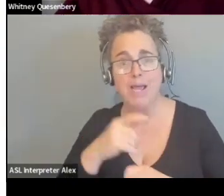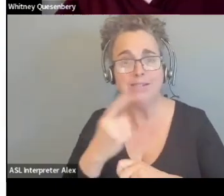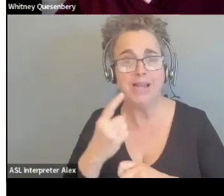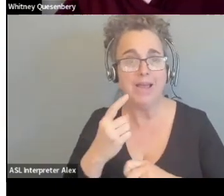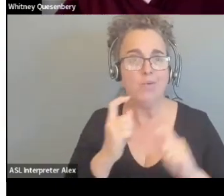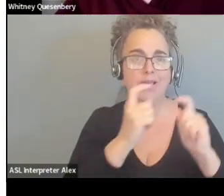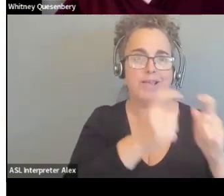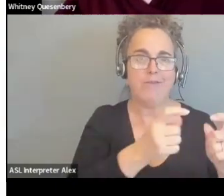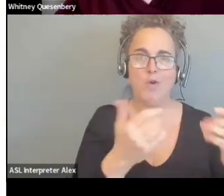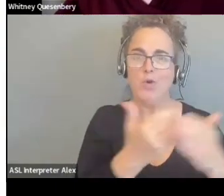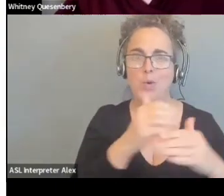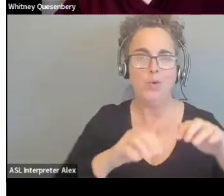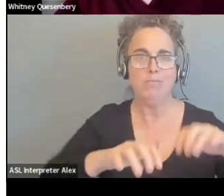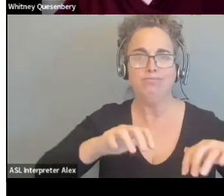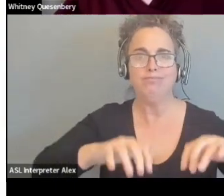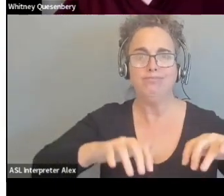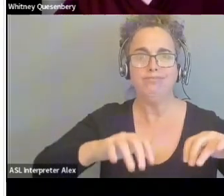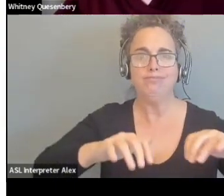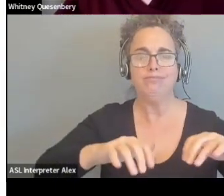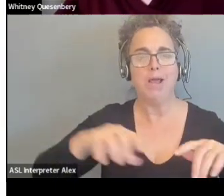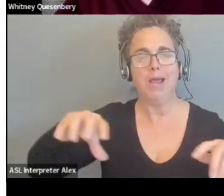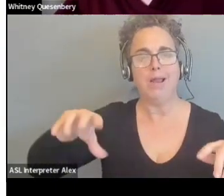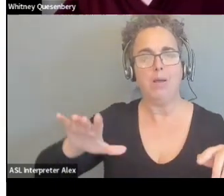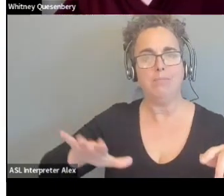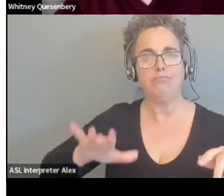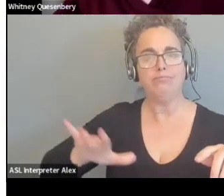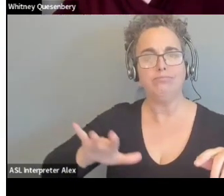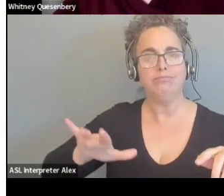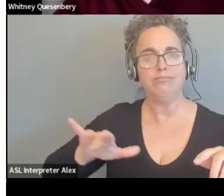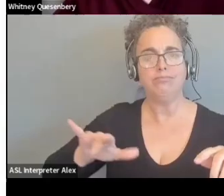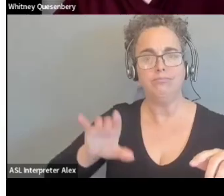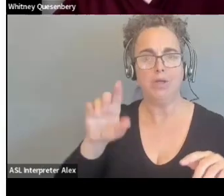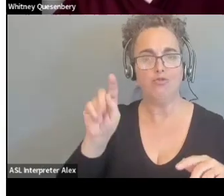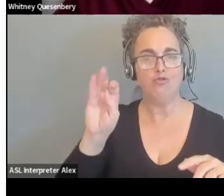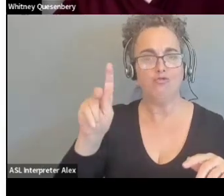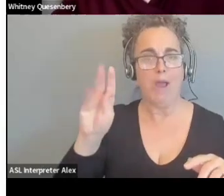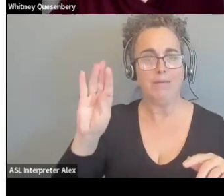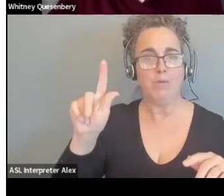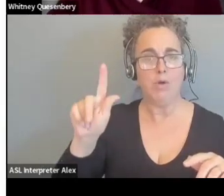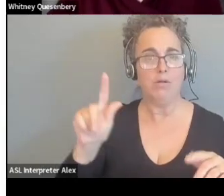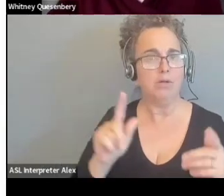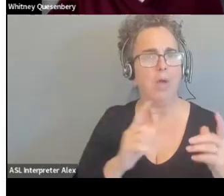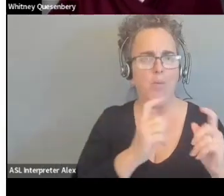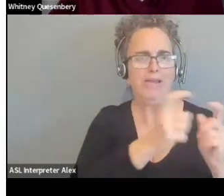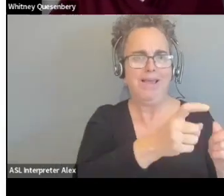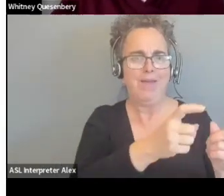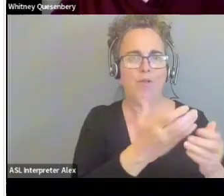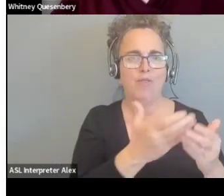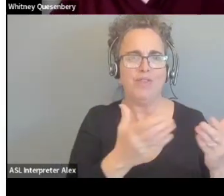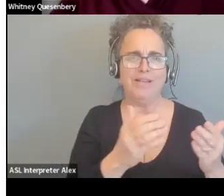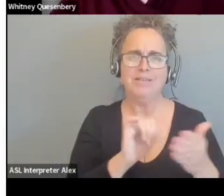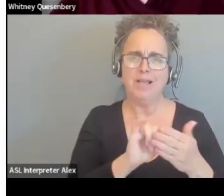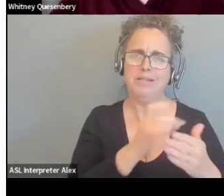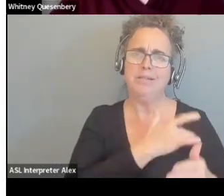and some of the things that we learned people used for assistive technology. And we gave her a quote that came from some people we talked